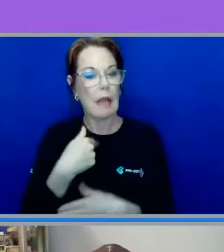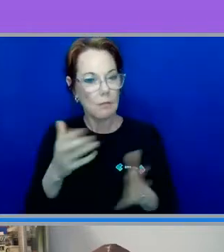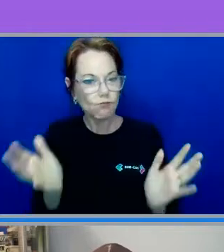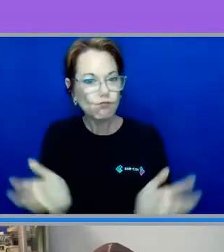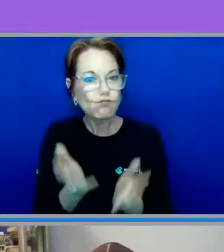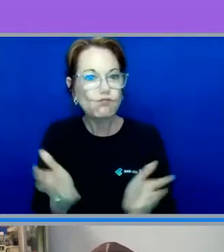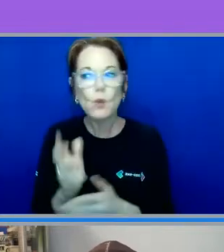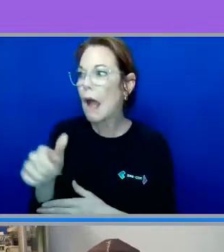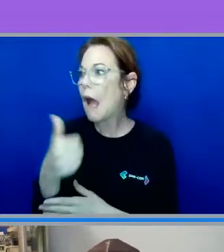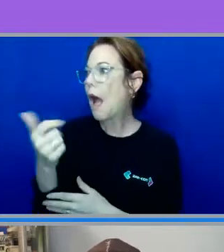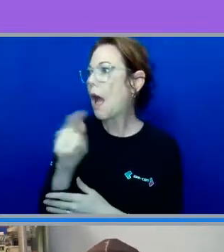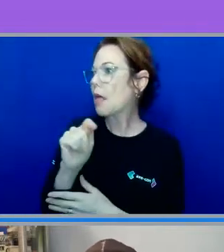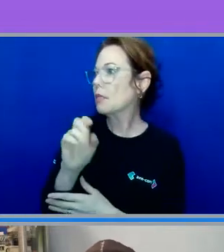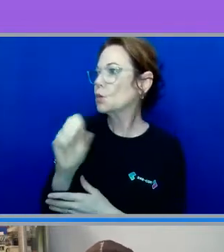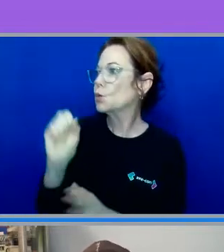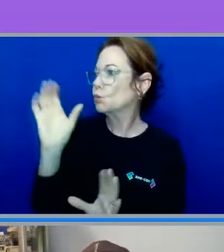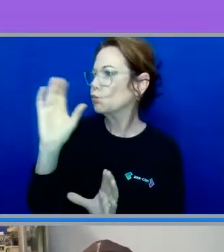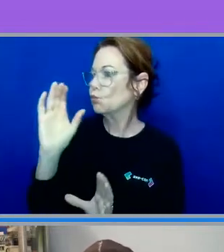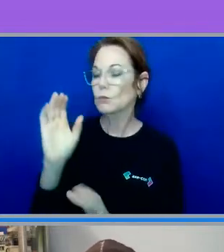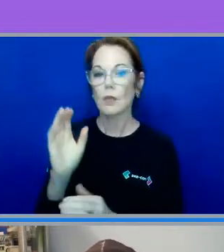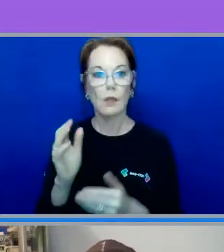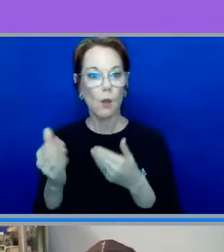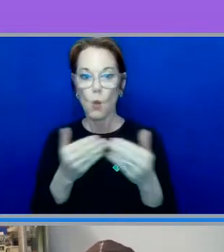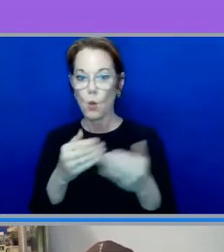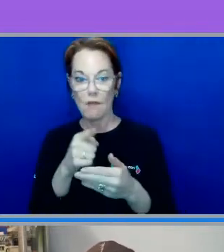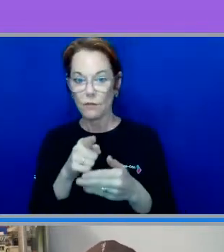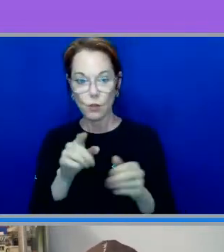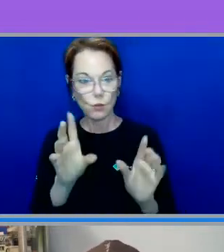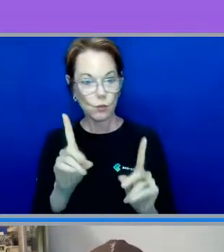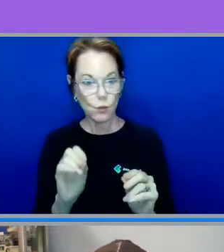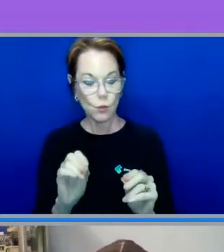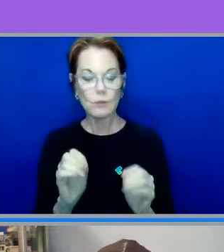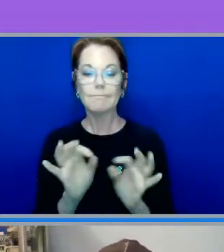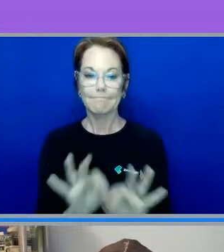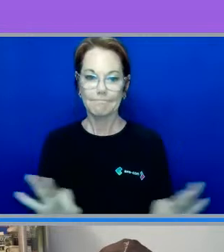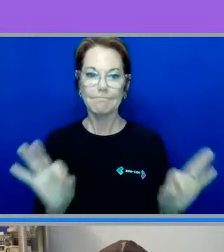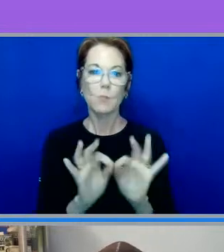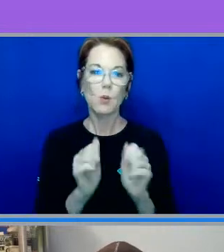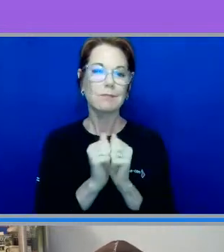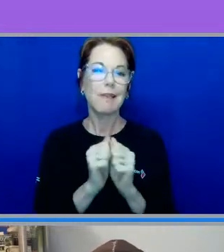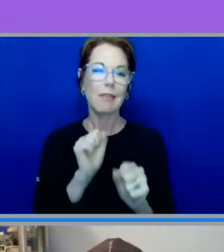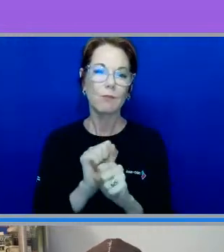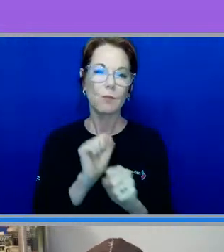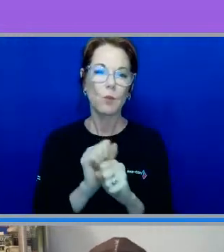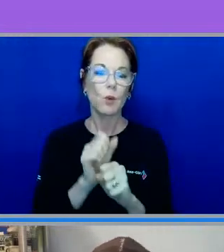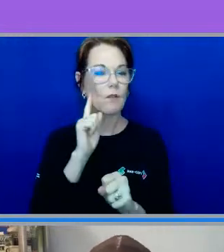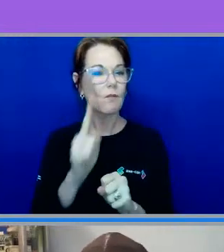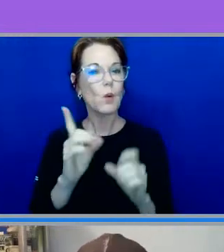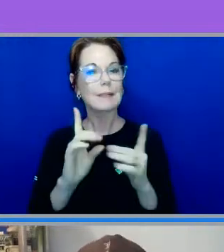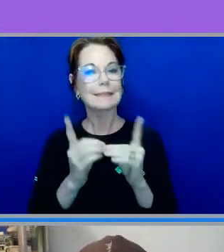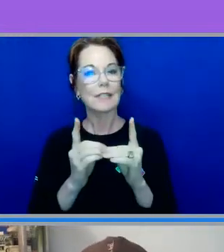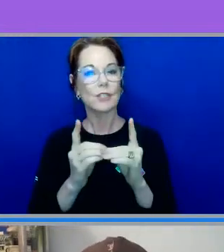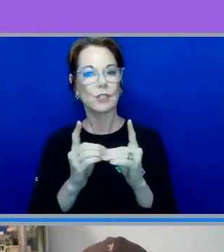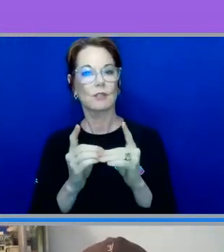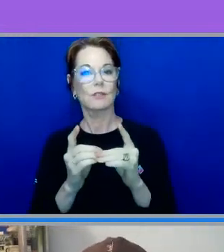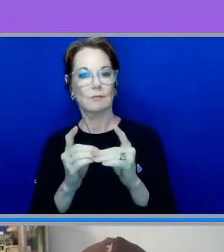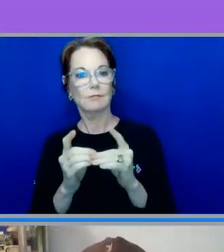other tools. No matter what you do, it's critical that we work